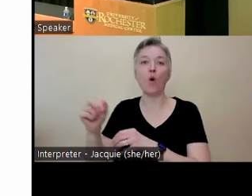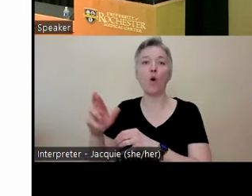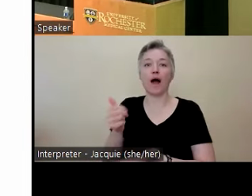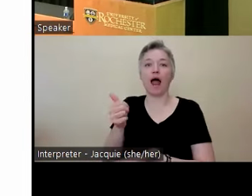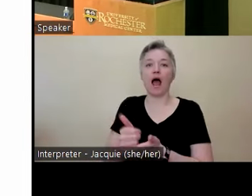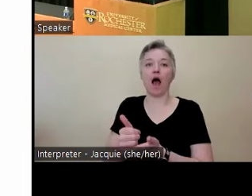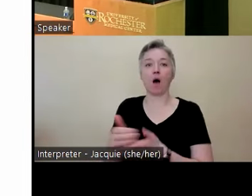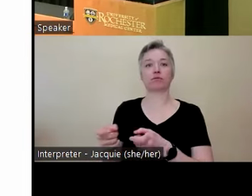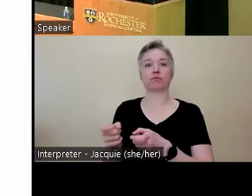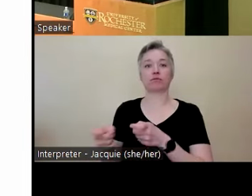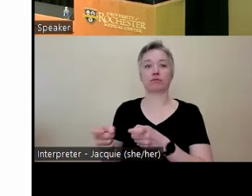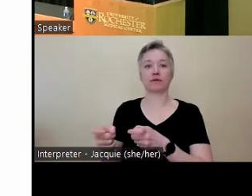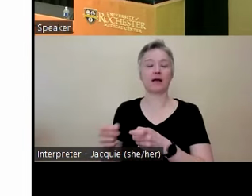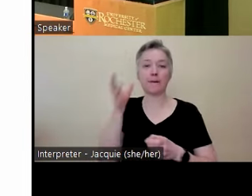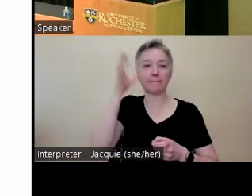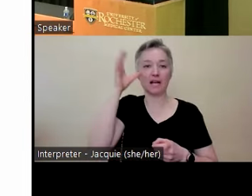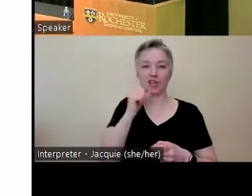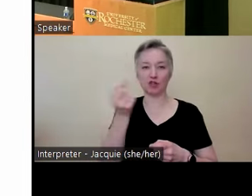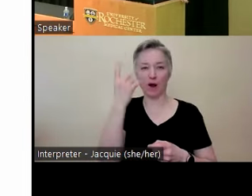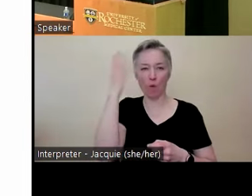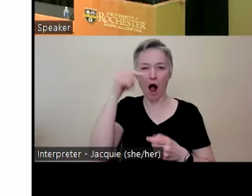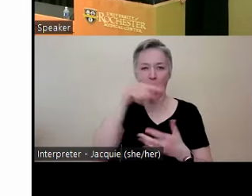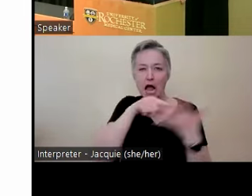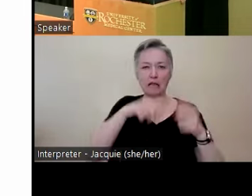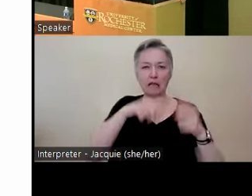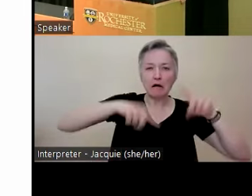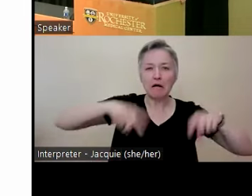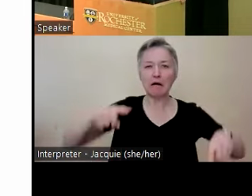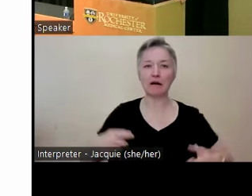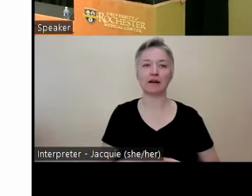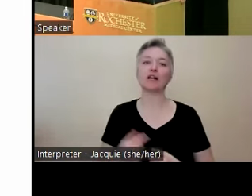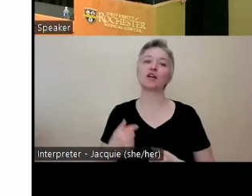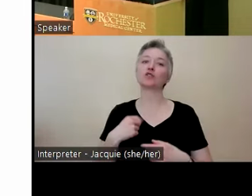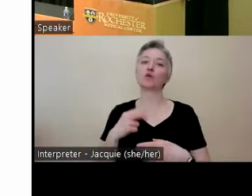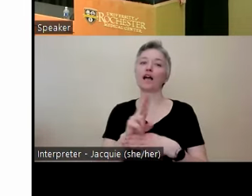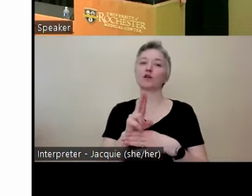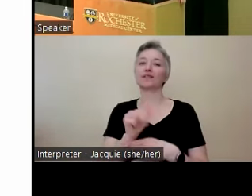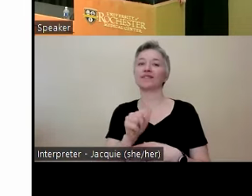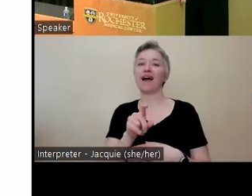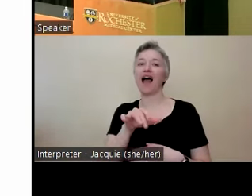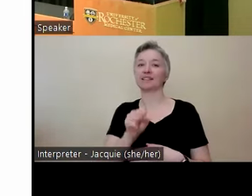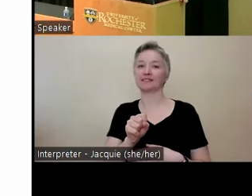individual child so I find it helpful to use an axis system with a vertical arrow that represents